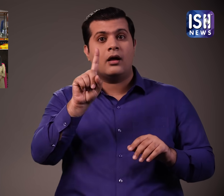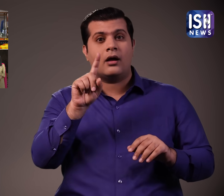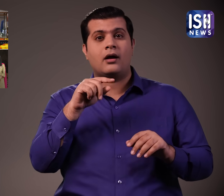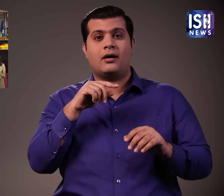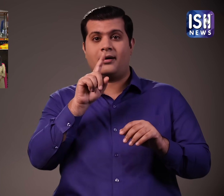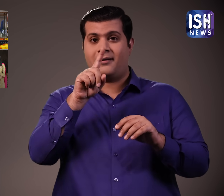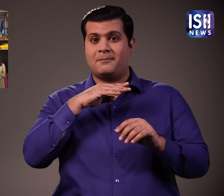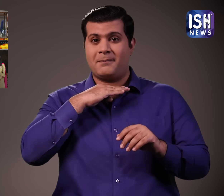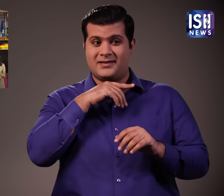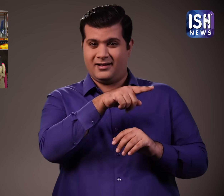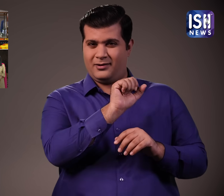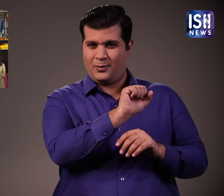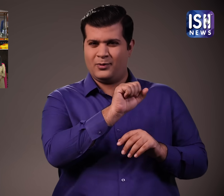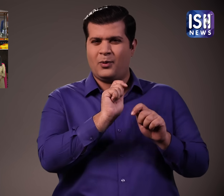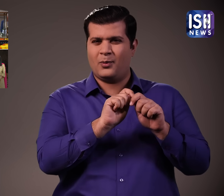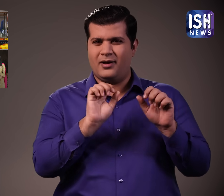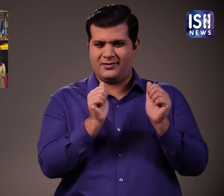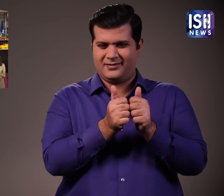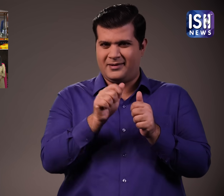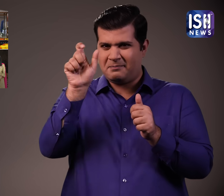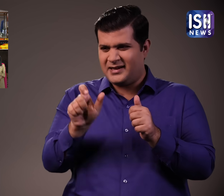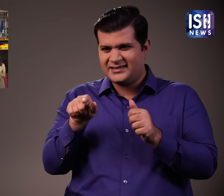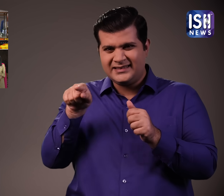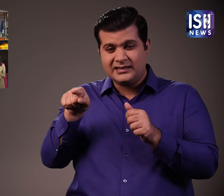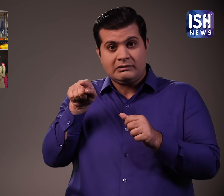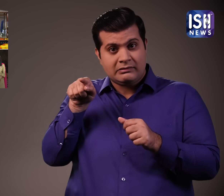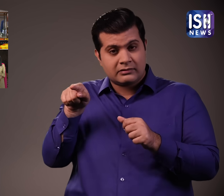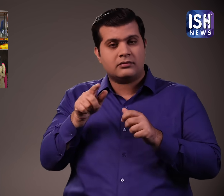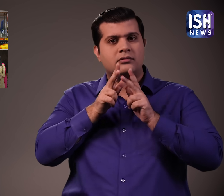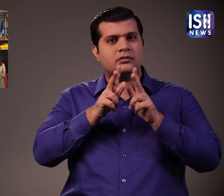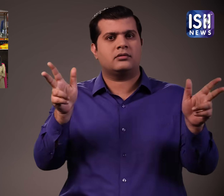Mamata Banerjee’s aide said,